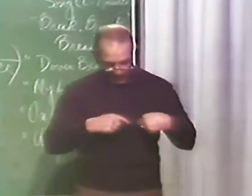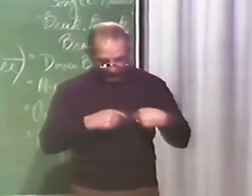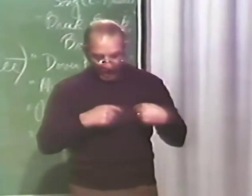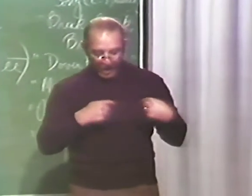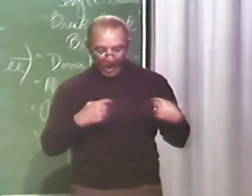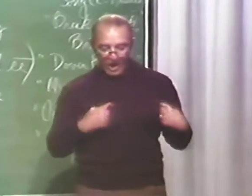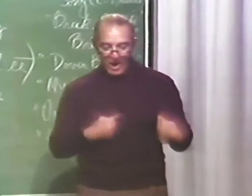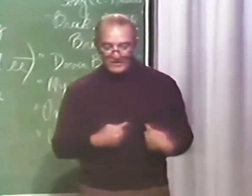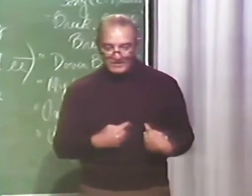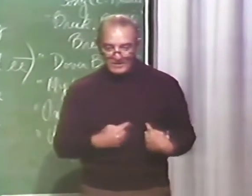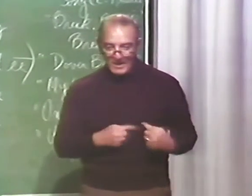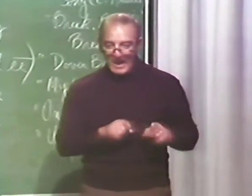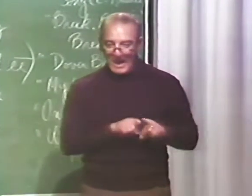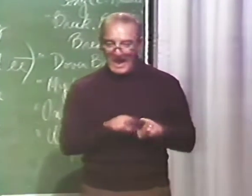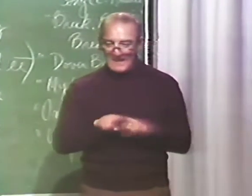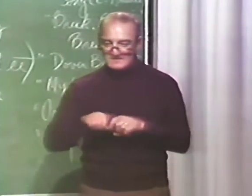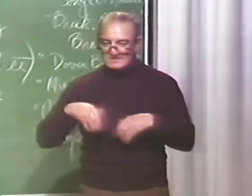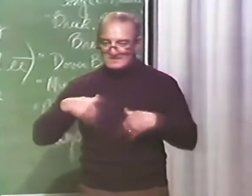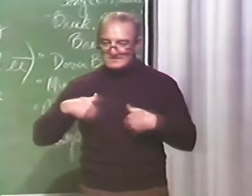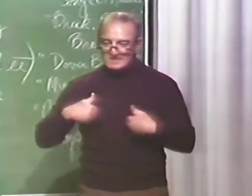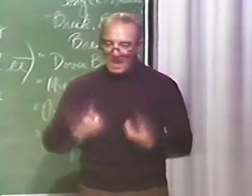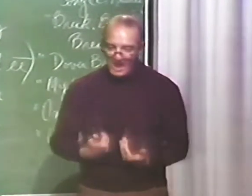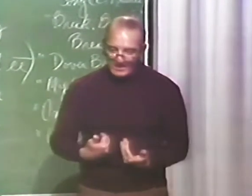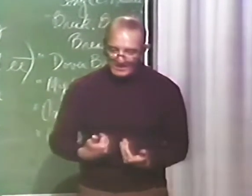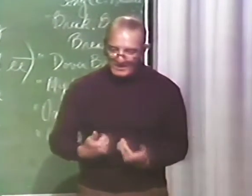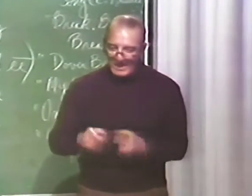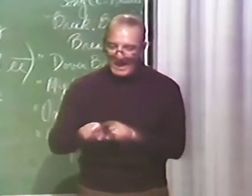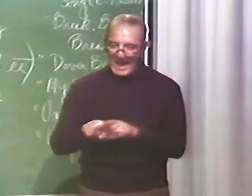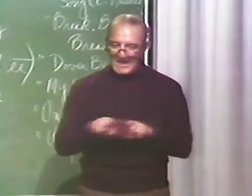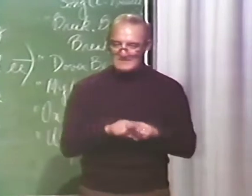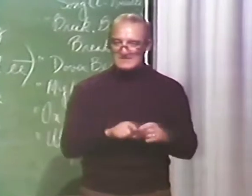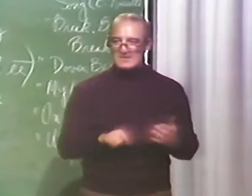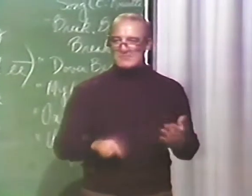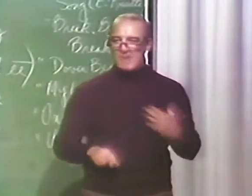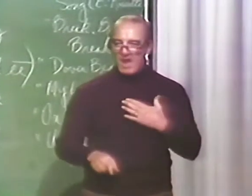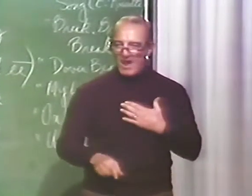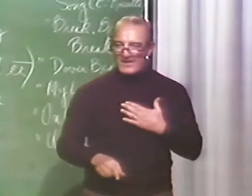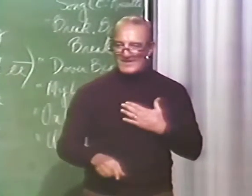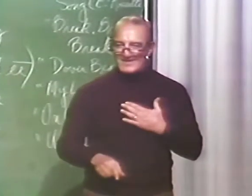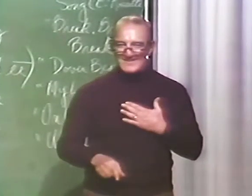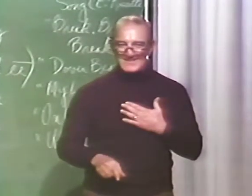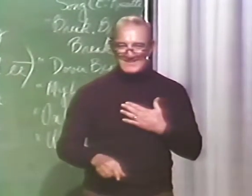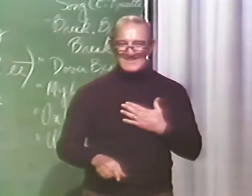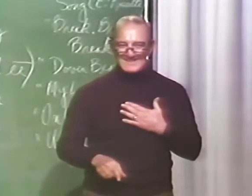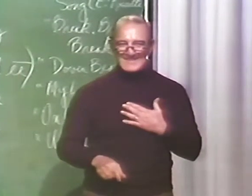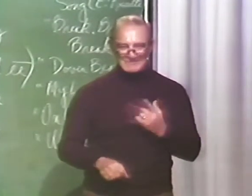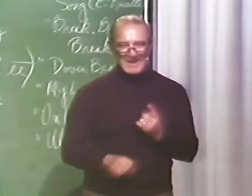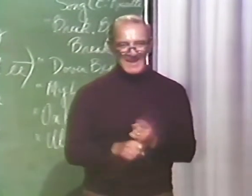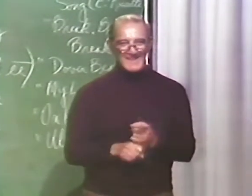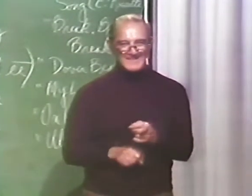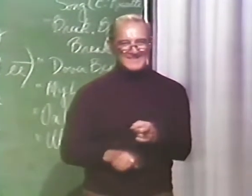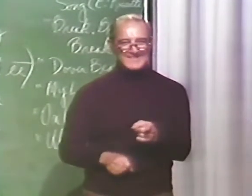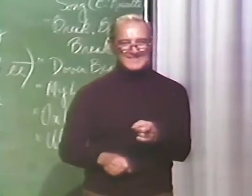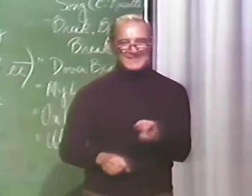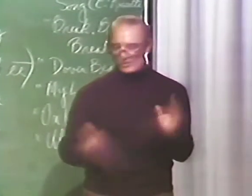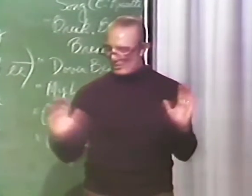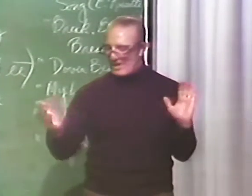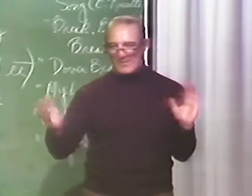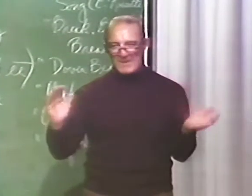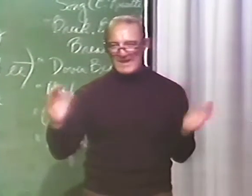QUOTE..."HEARTS AS TIRED AS MINE." RIGHT.